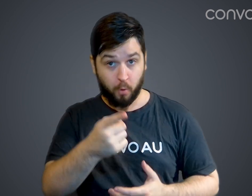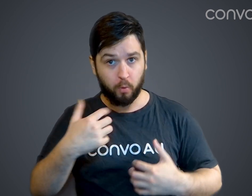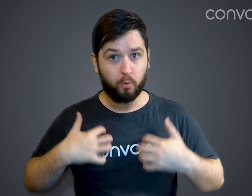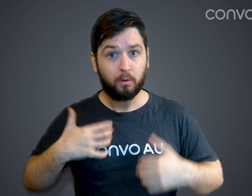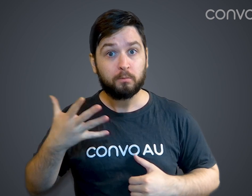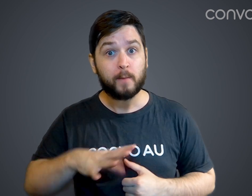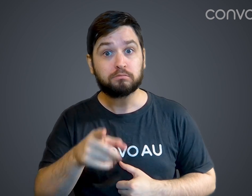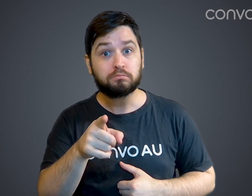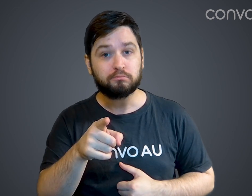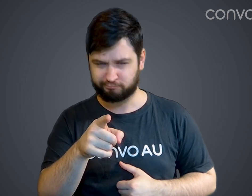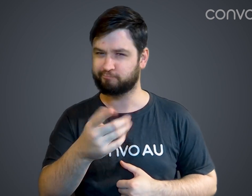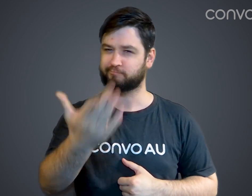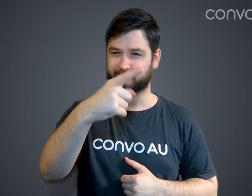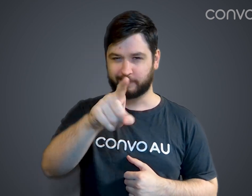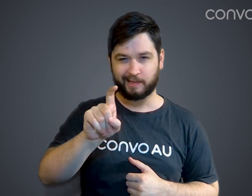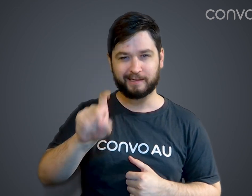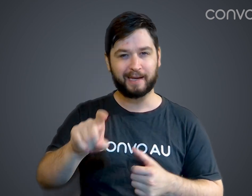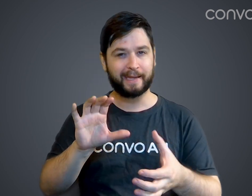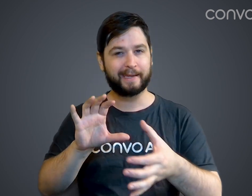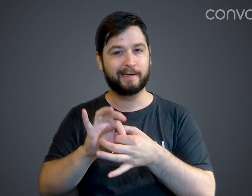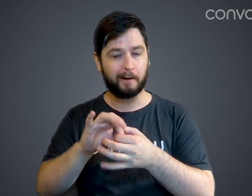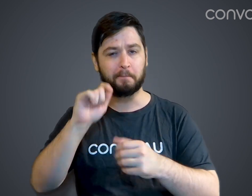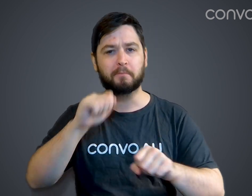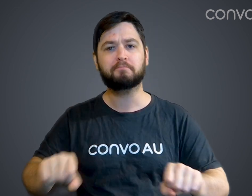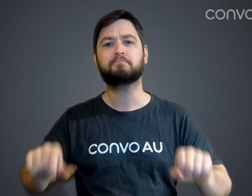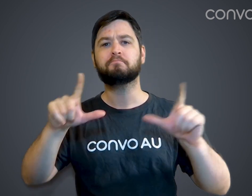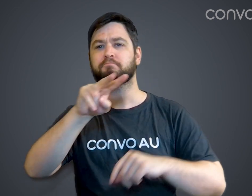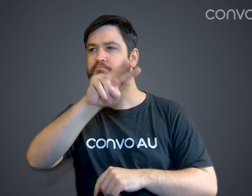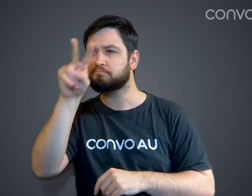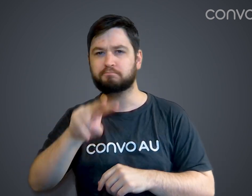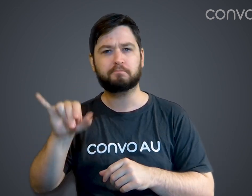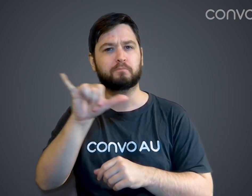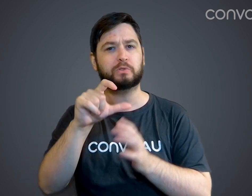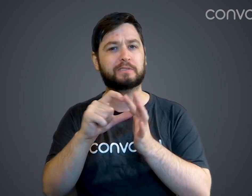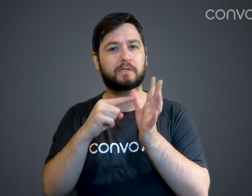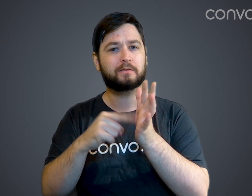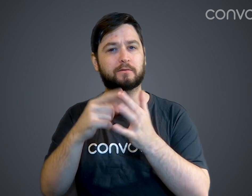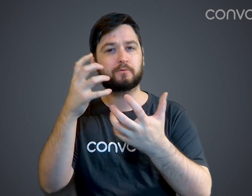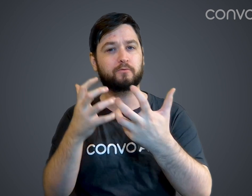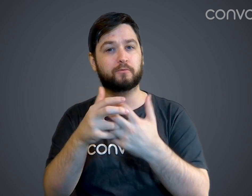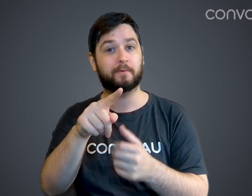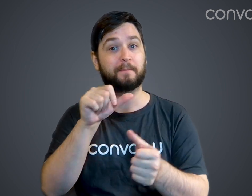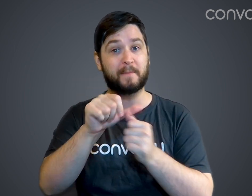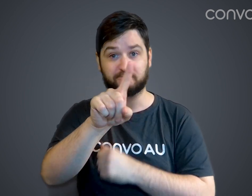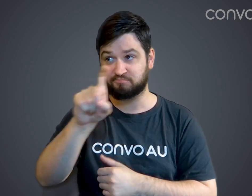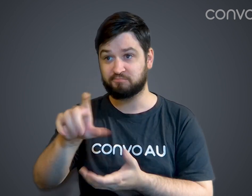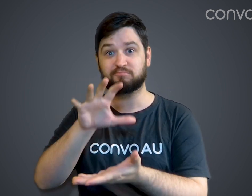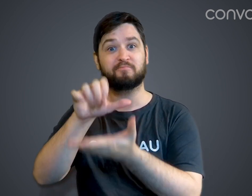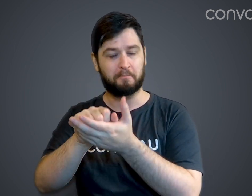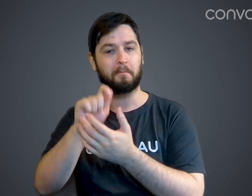If this is something you’re interested in, click on the link to select a day and time that suits you,